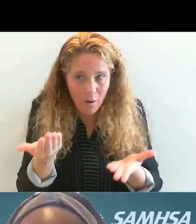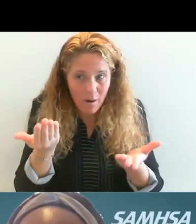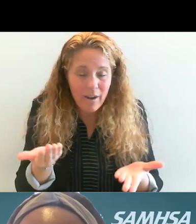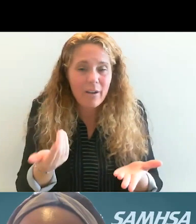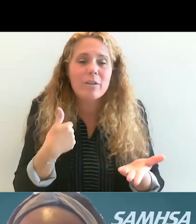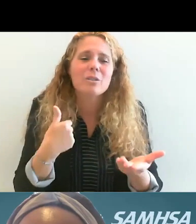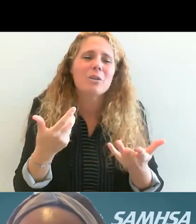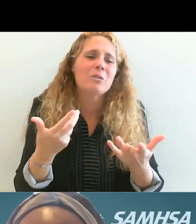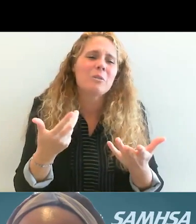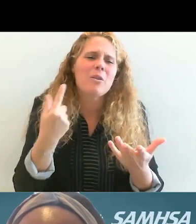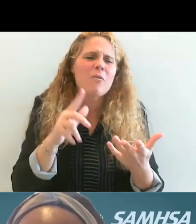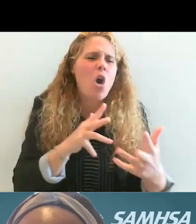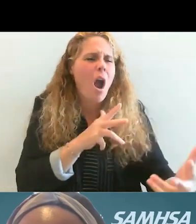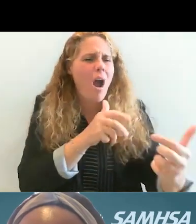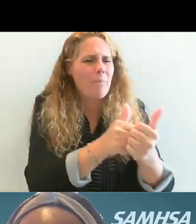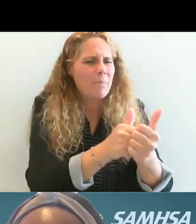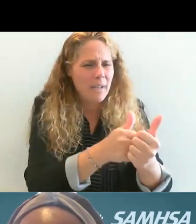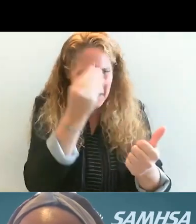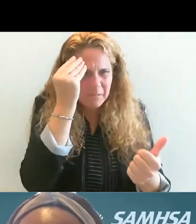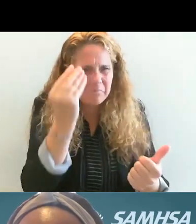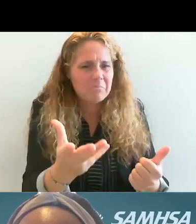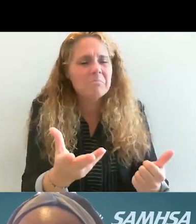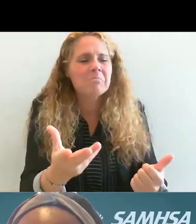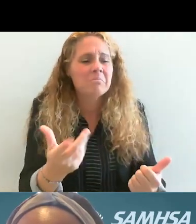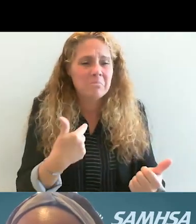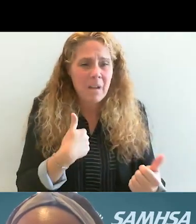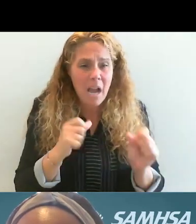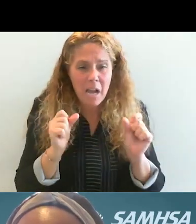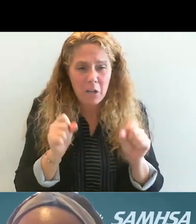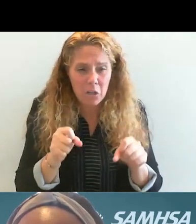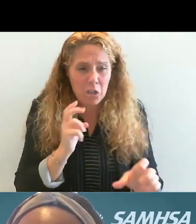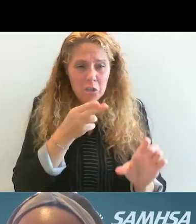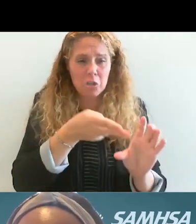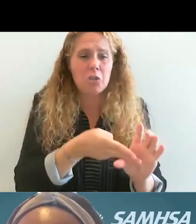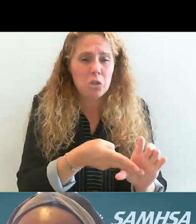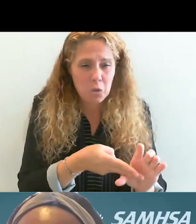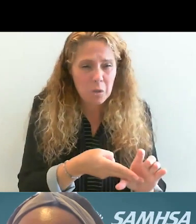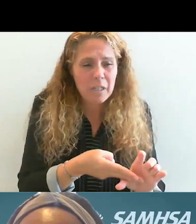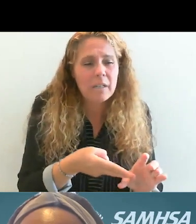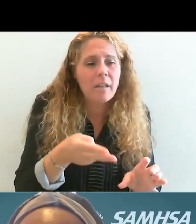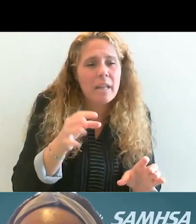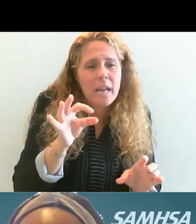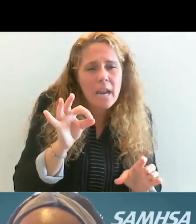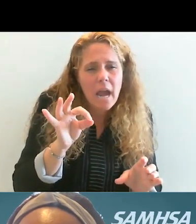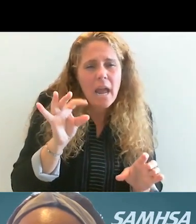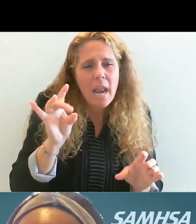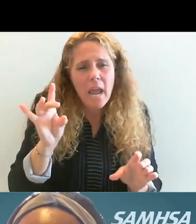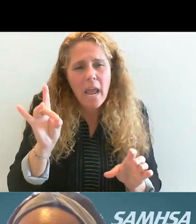AS FAR AS UPDATES GO, I WAS ABLE TO JOIN THE 988 OFFICE ON A BROAD VISIT TO